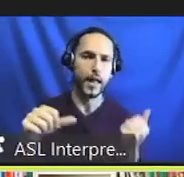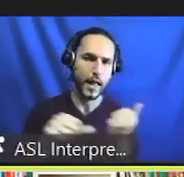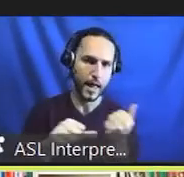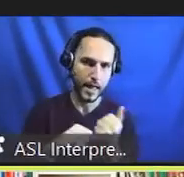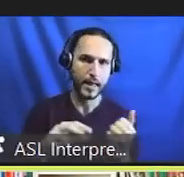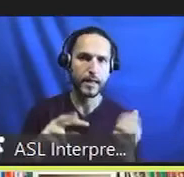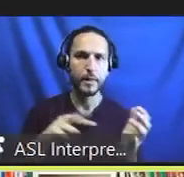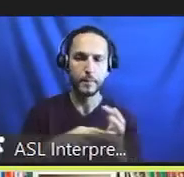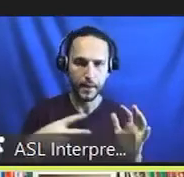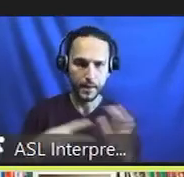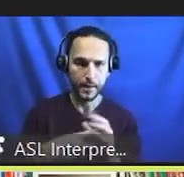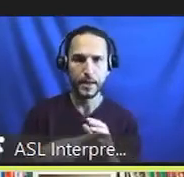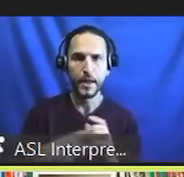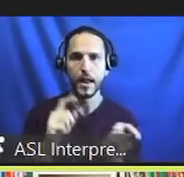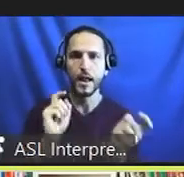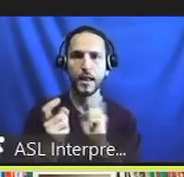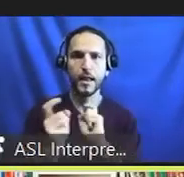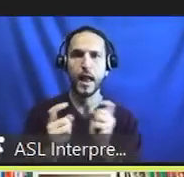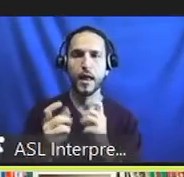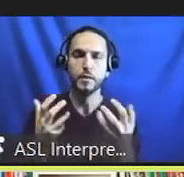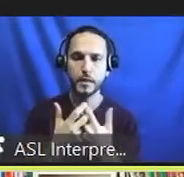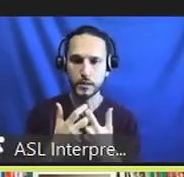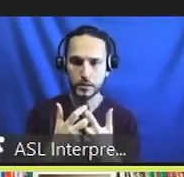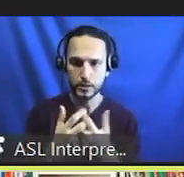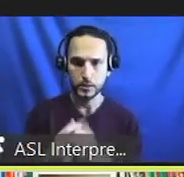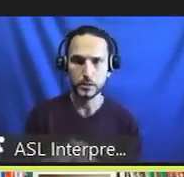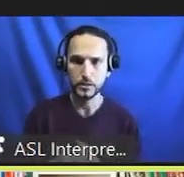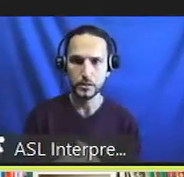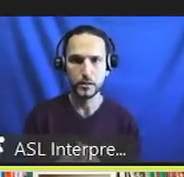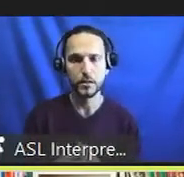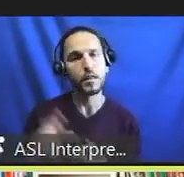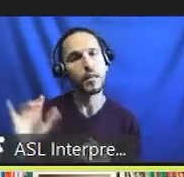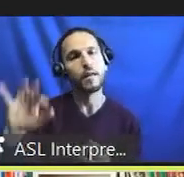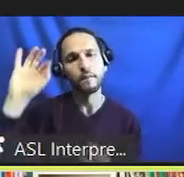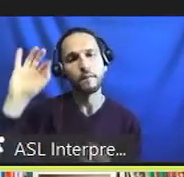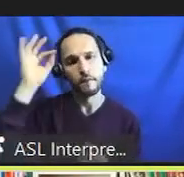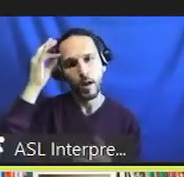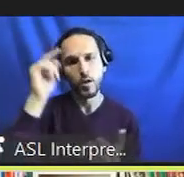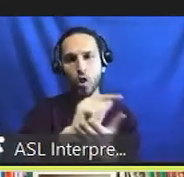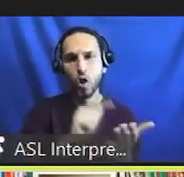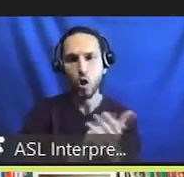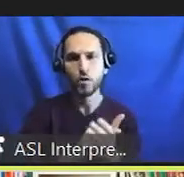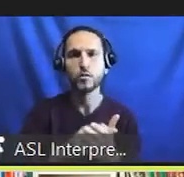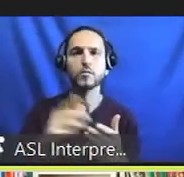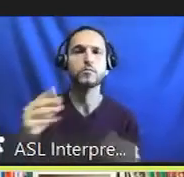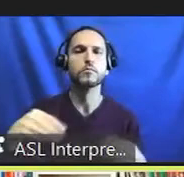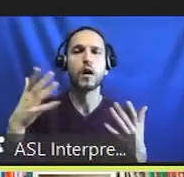referred to as accommodations. Now, the federal regulation proposes a long list